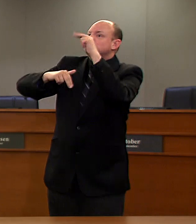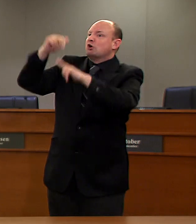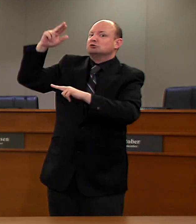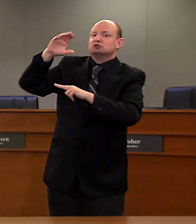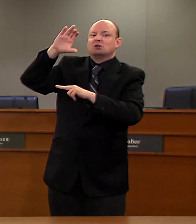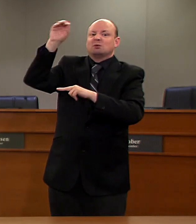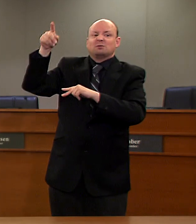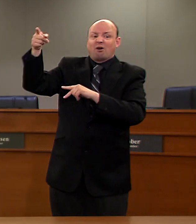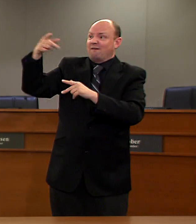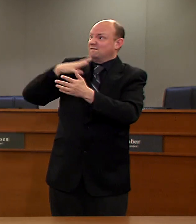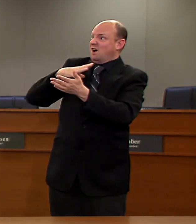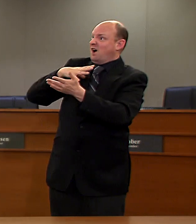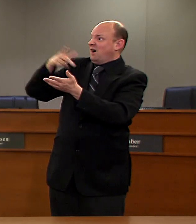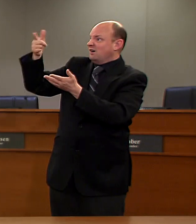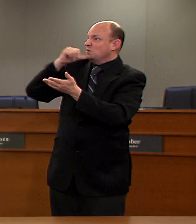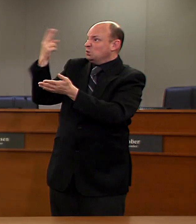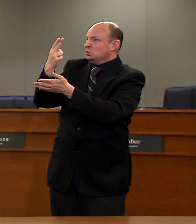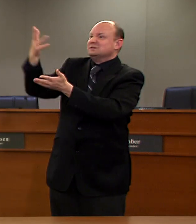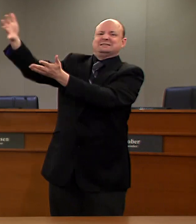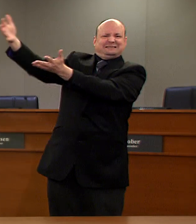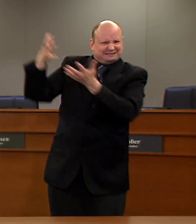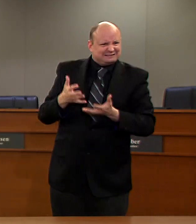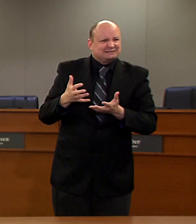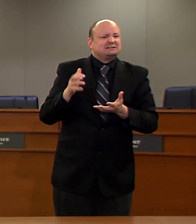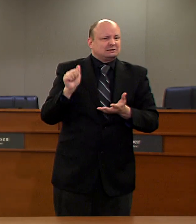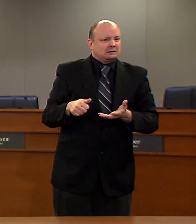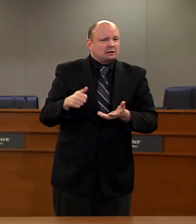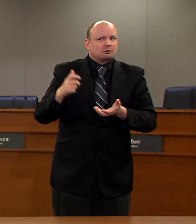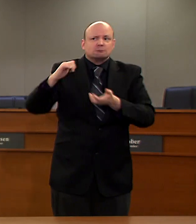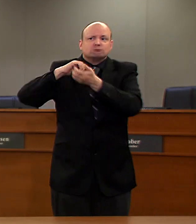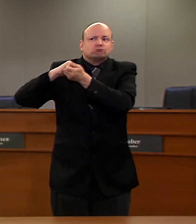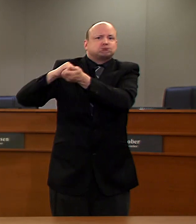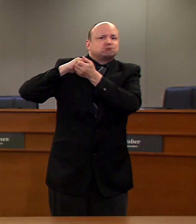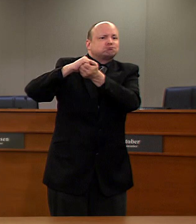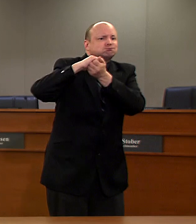supplier. Ask for dental and outpatient offices that are